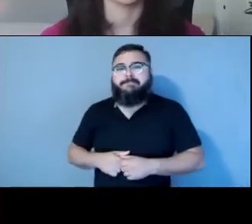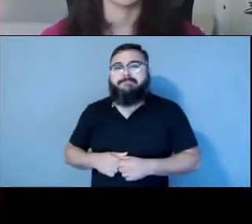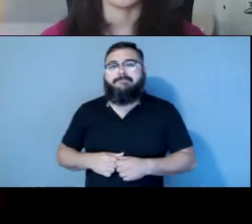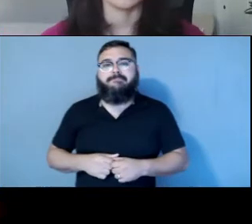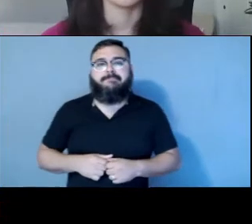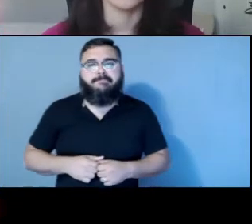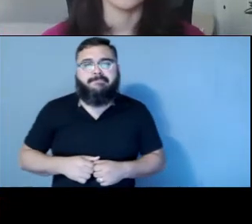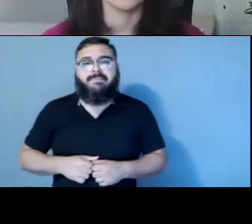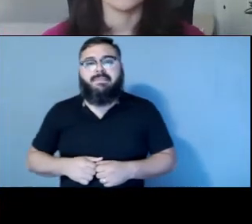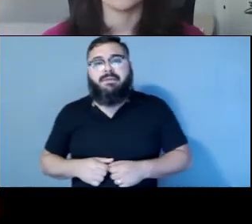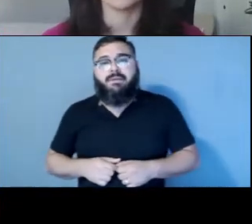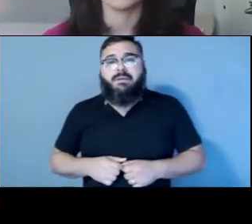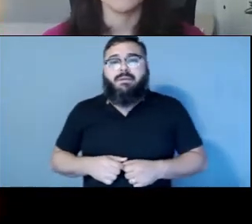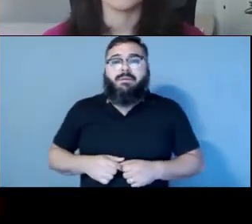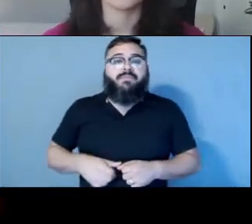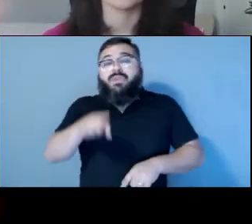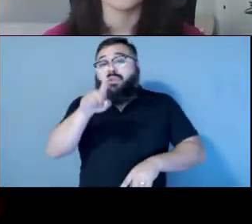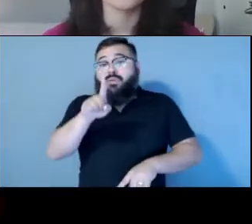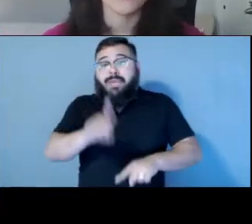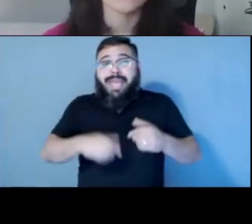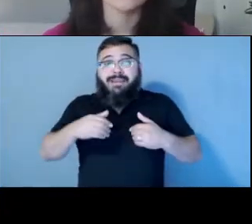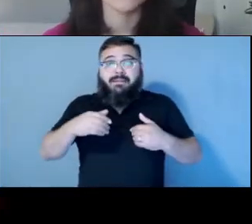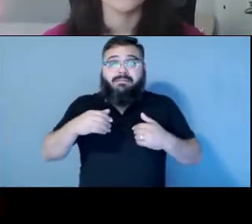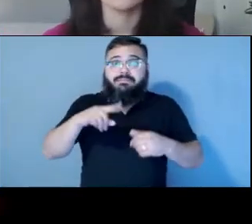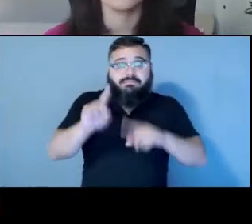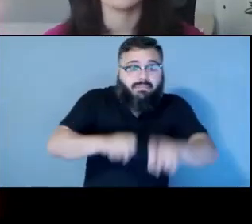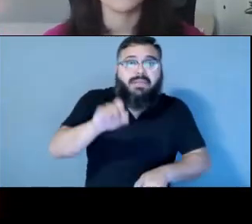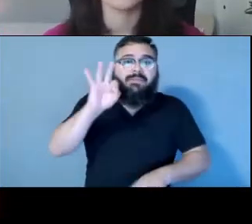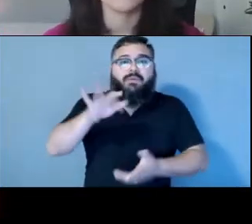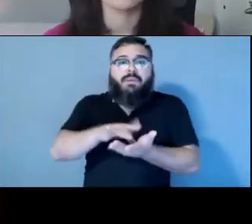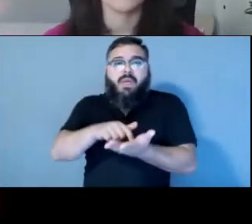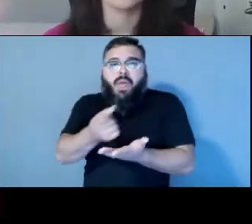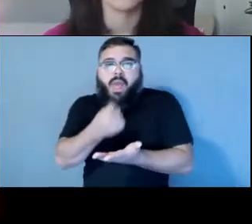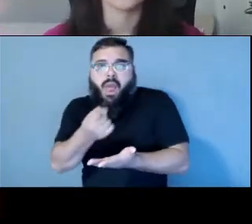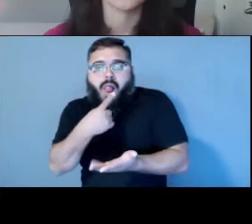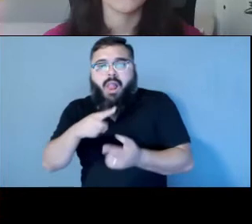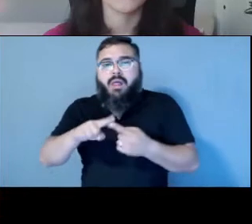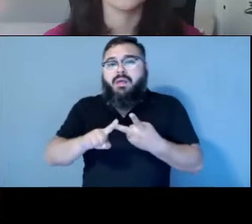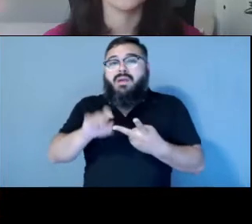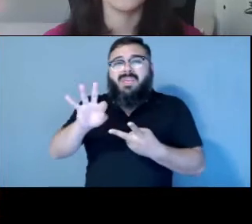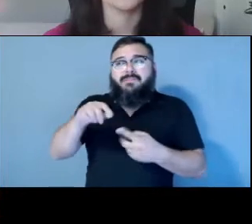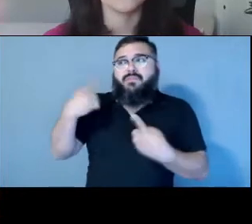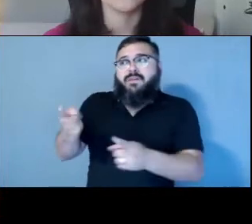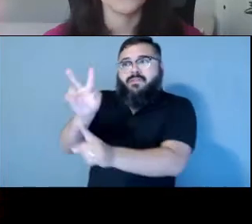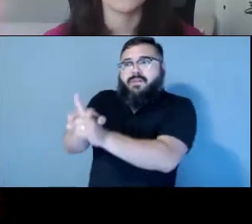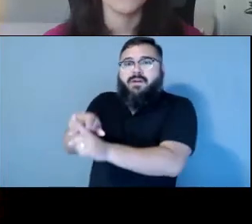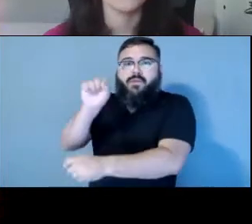So can't ask you questions about whether you take prescription drugs, whether you've ever filed for workers' comp or been injured on the job,